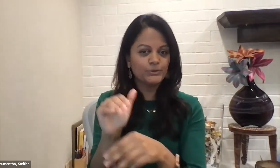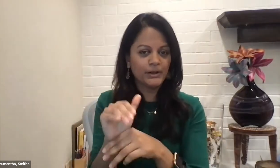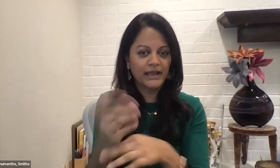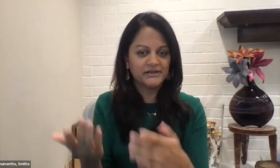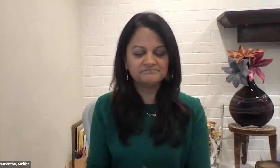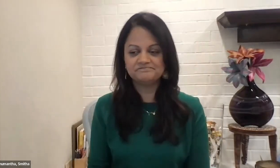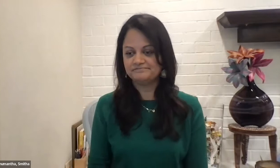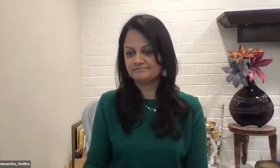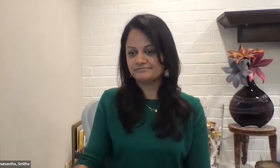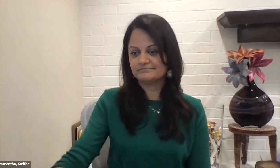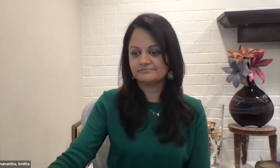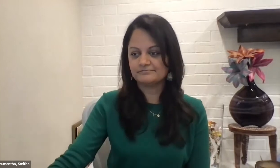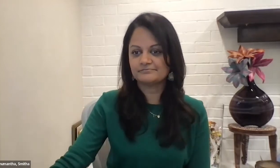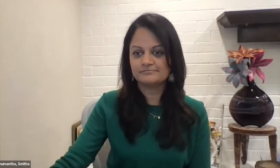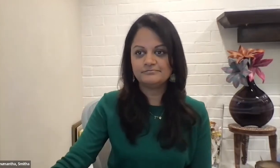so keep that in mind this evening.